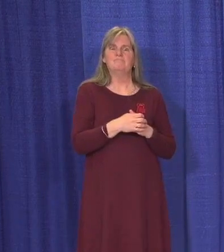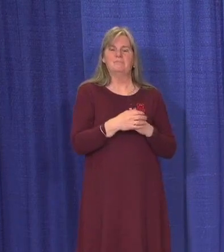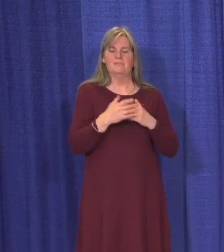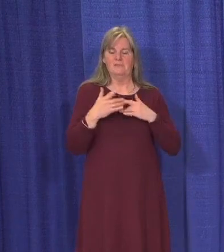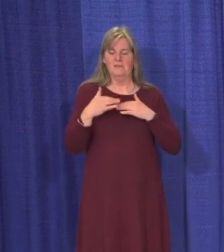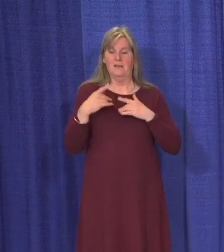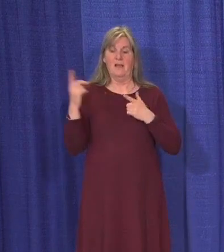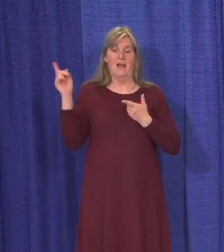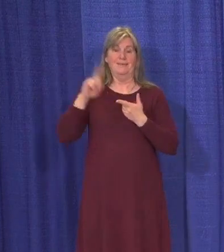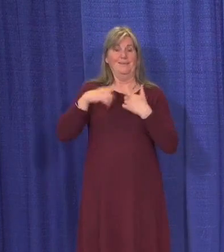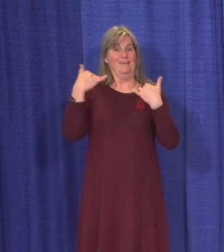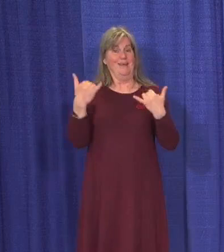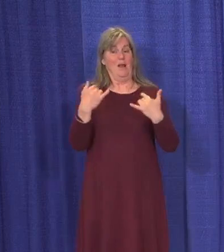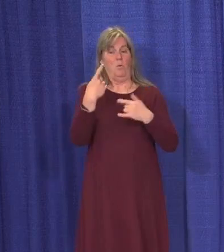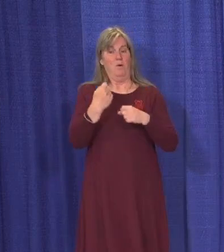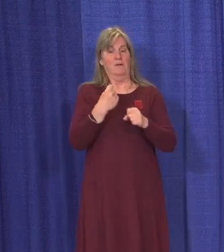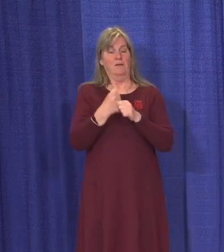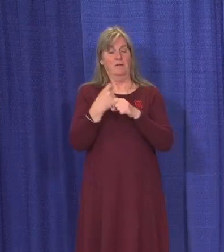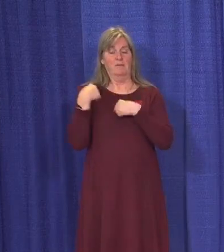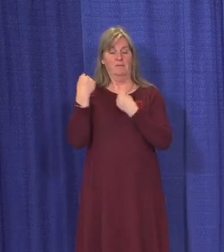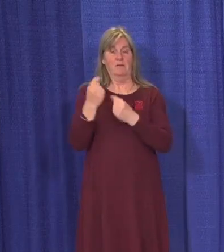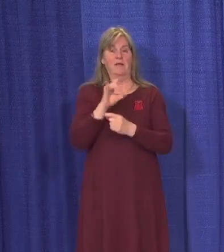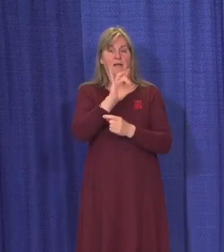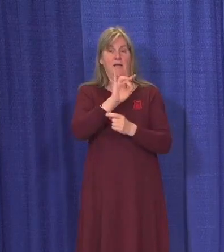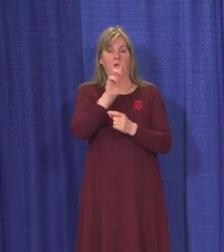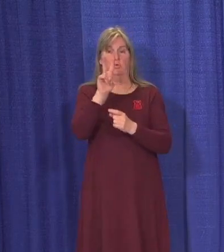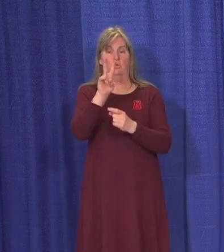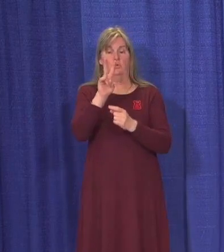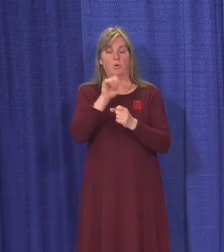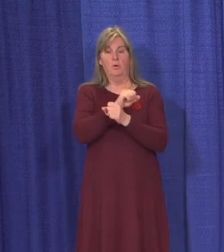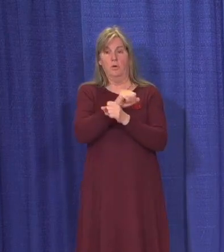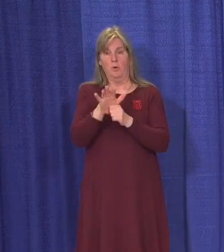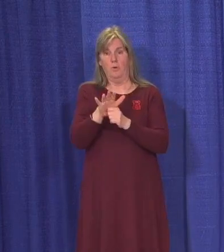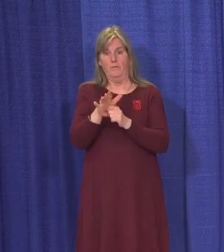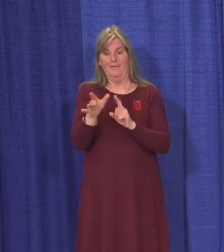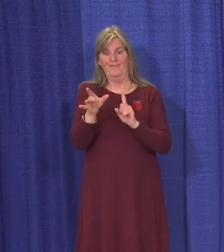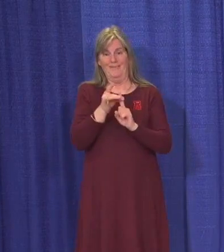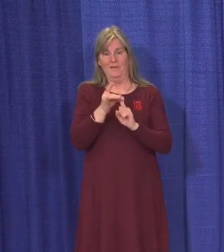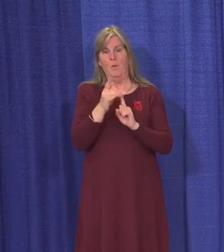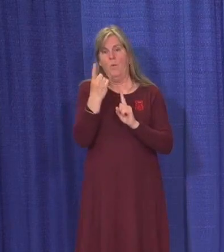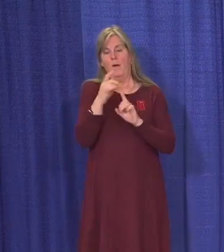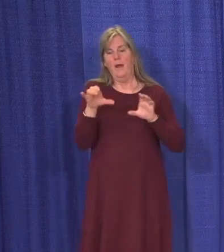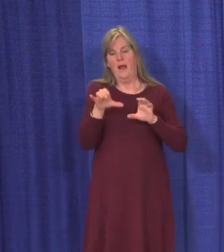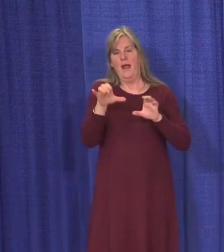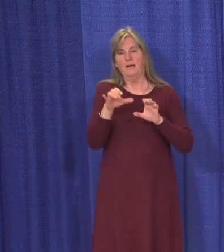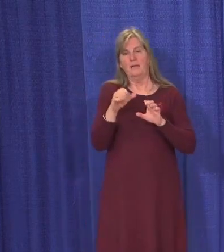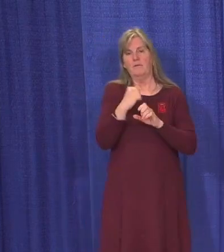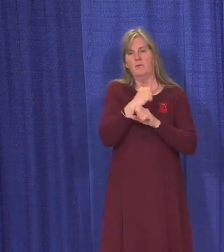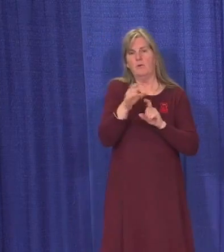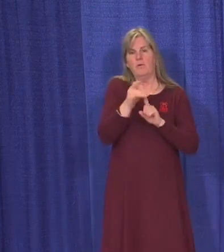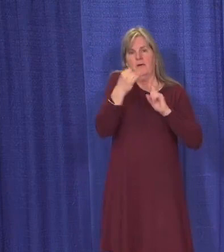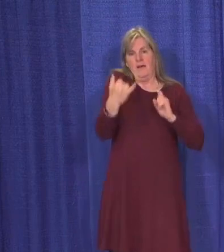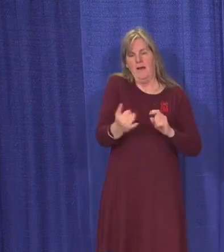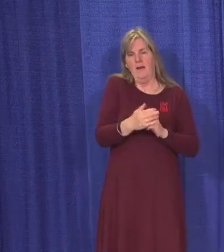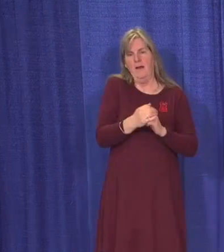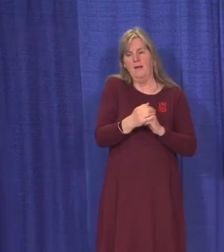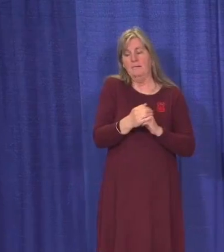symptoms. And people were following the public health measures and